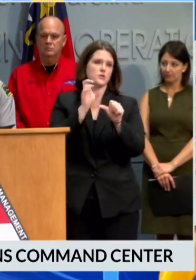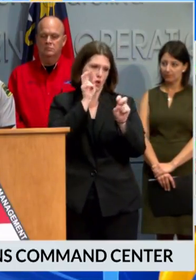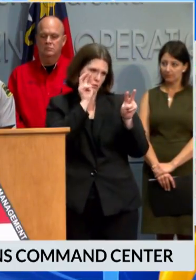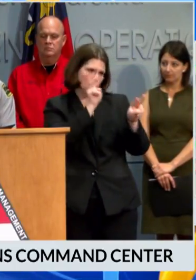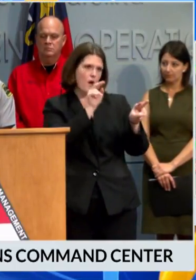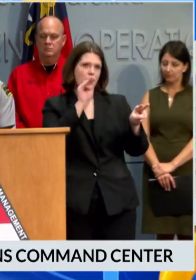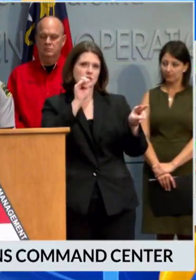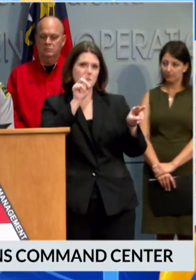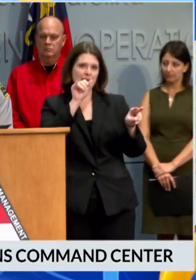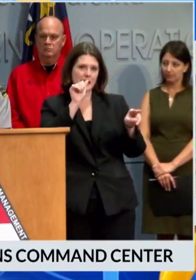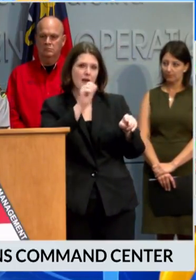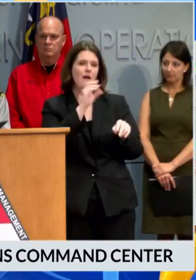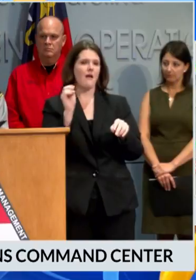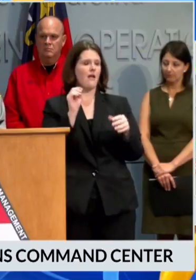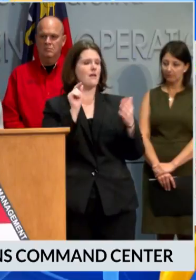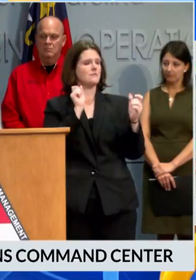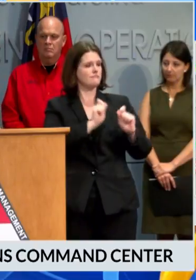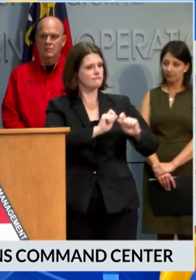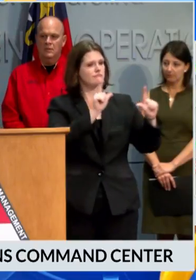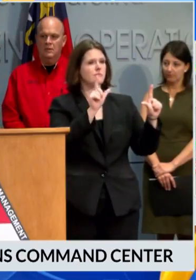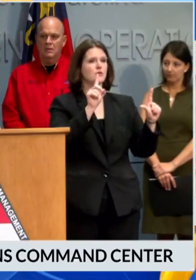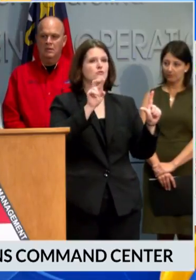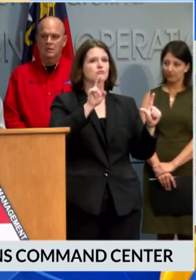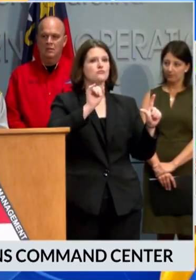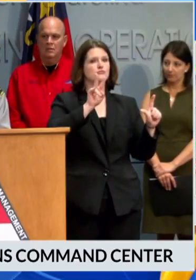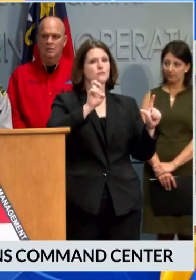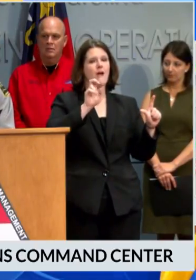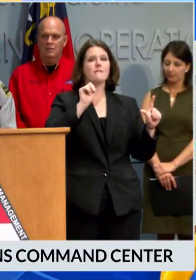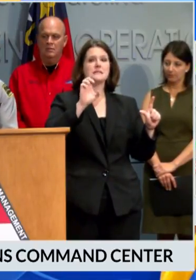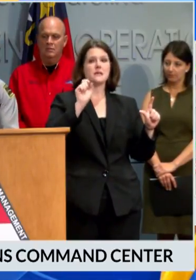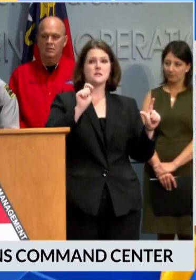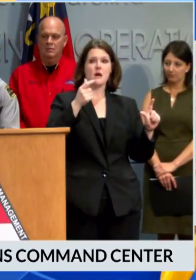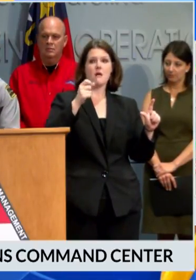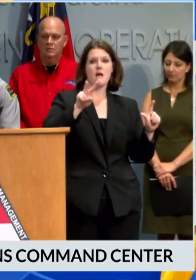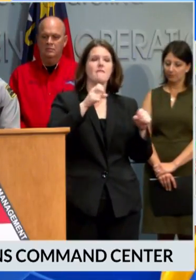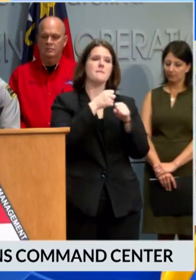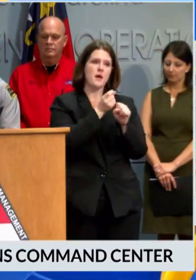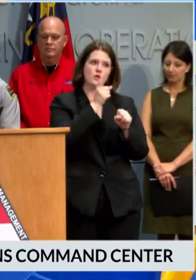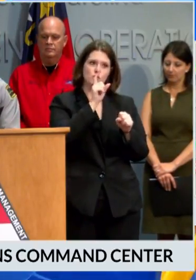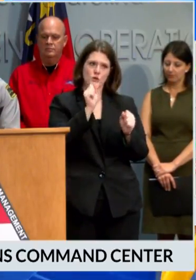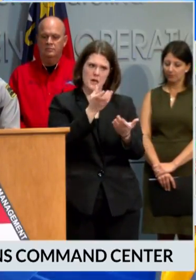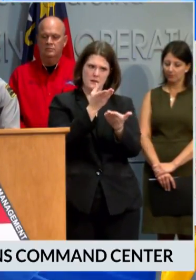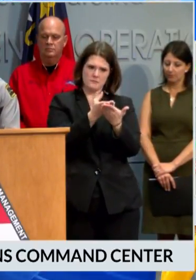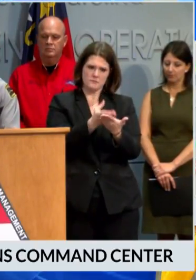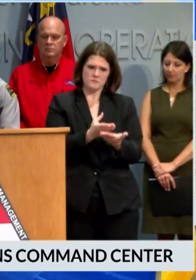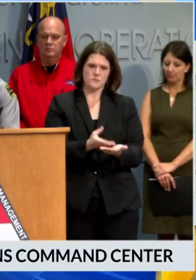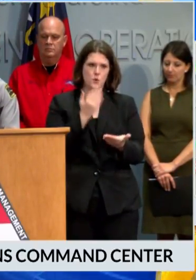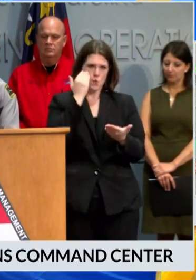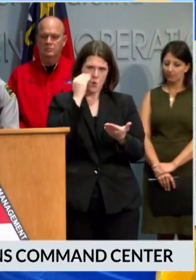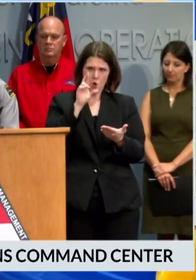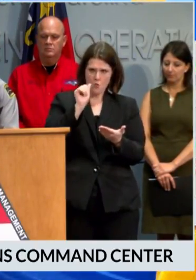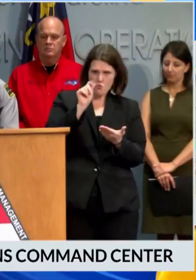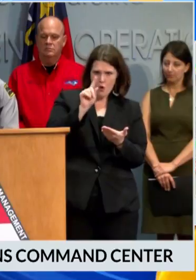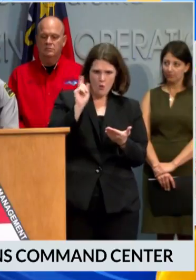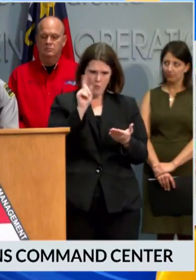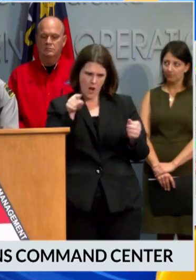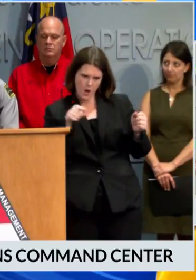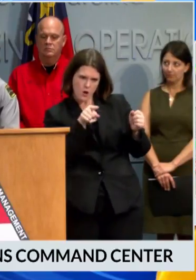ROADWAYS. SO PLEASE STAY TUNED TO YOUR